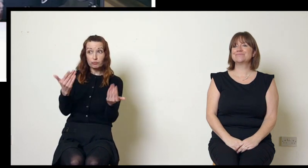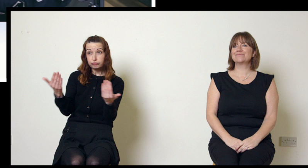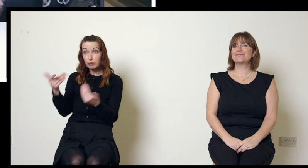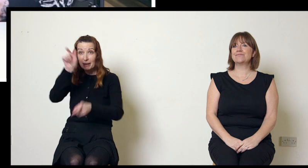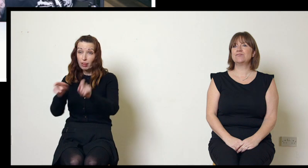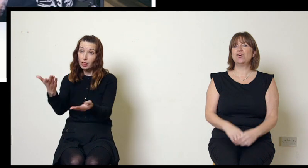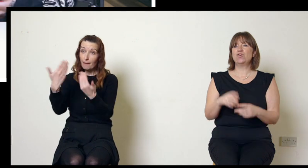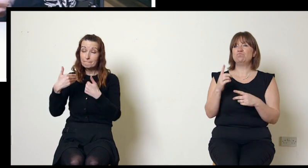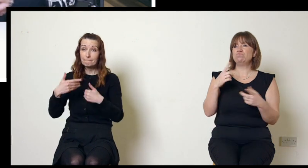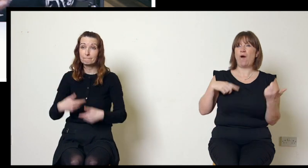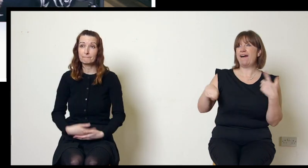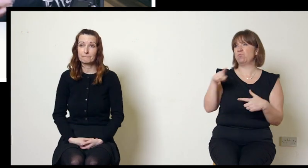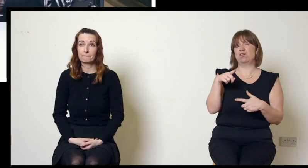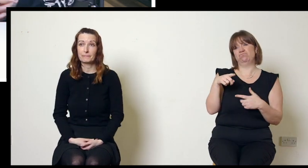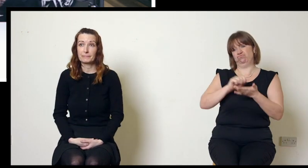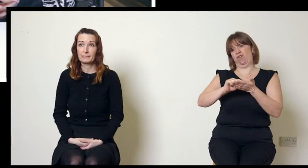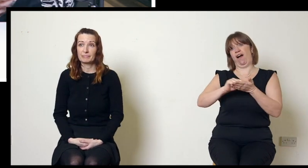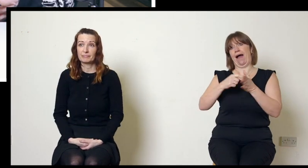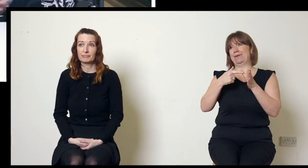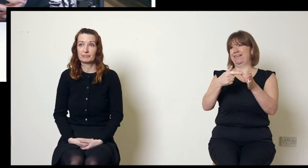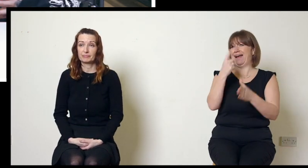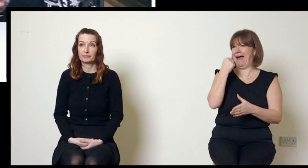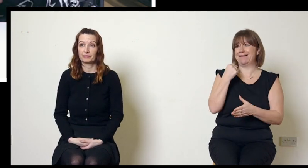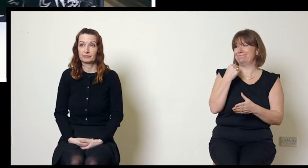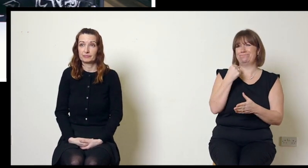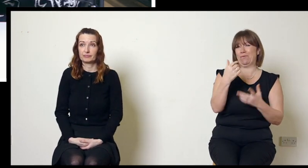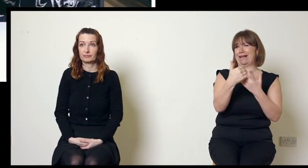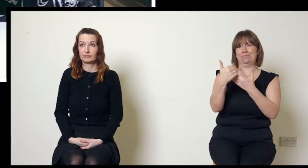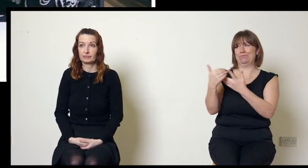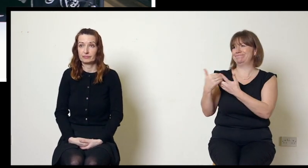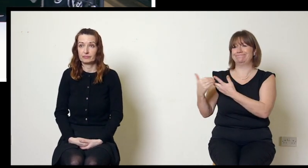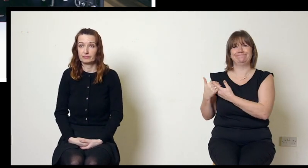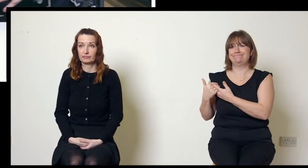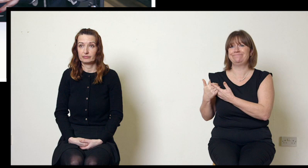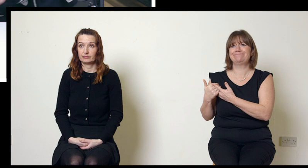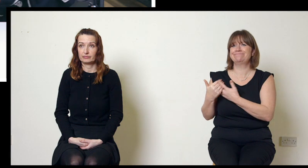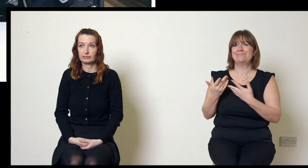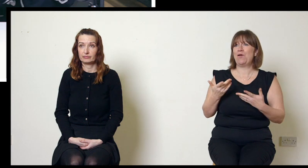Not everyone can write an application, it's not accessible for everyone. So yeah, I think people that maybe